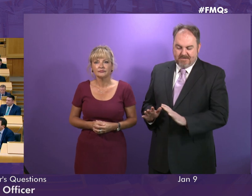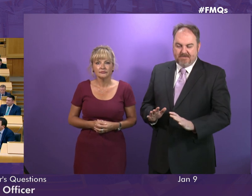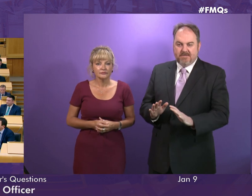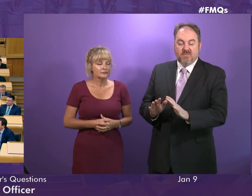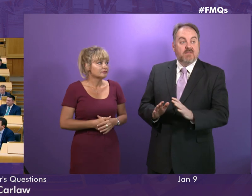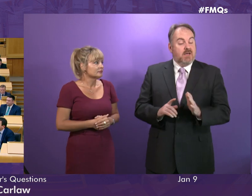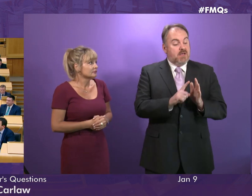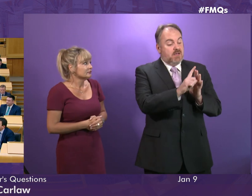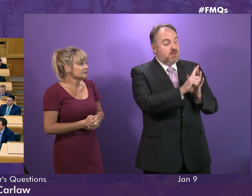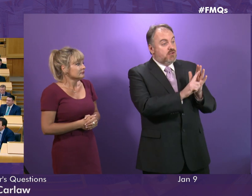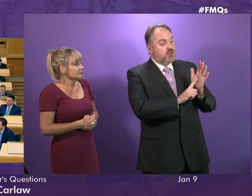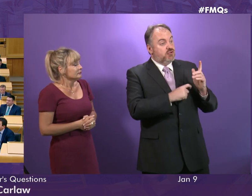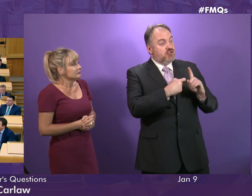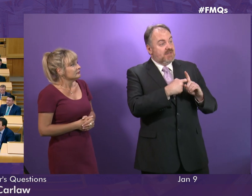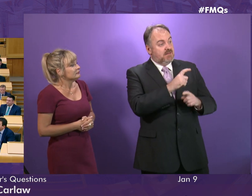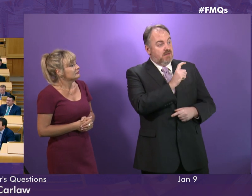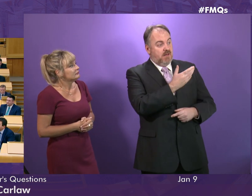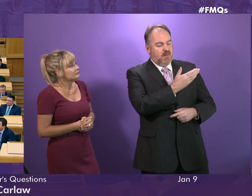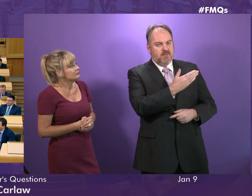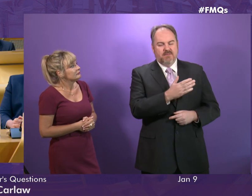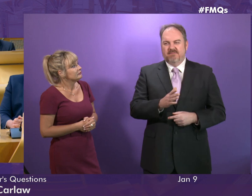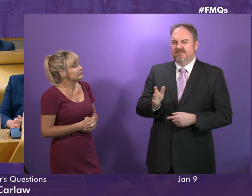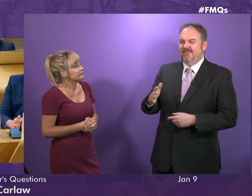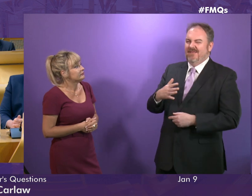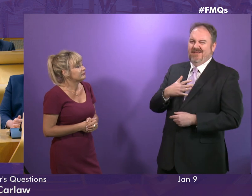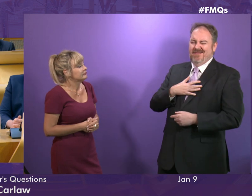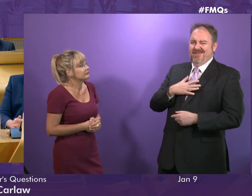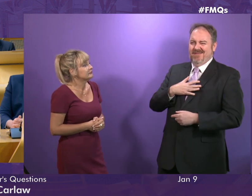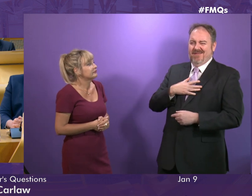Jackson Carlaw: So, spin to the first question, denial to